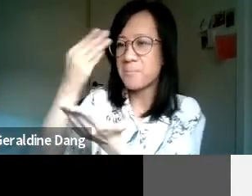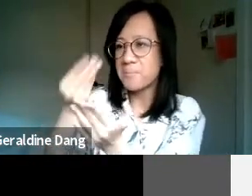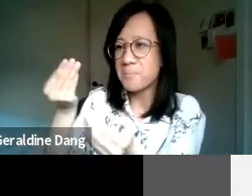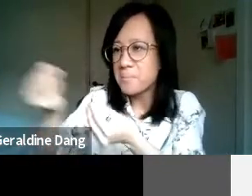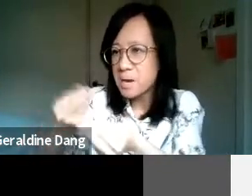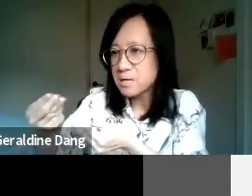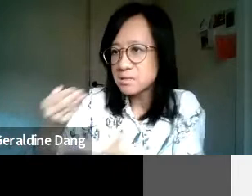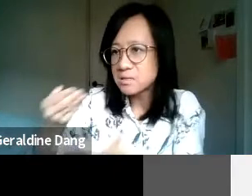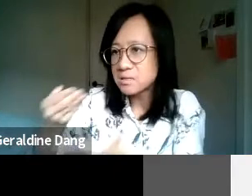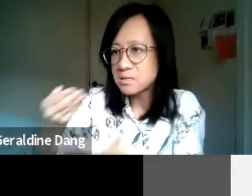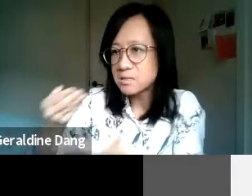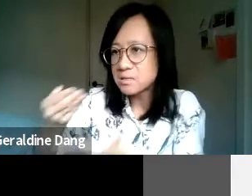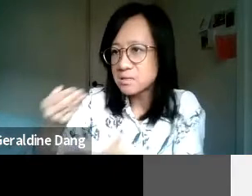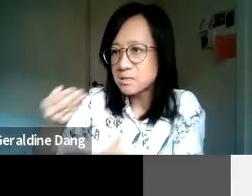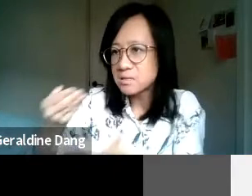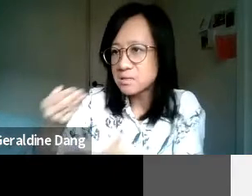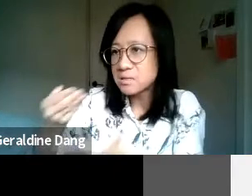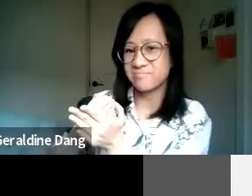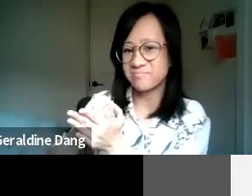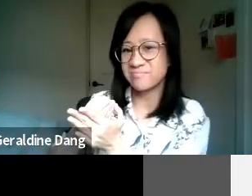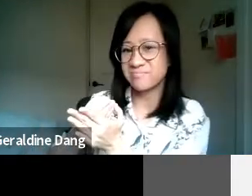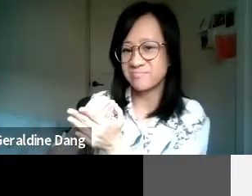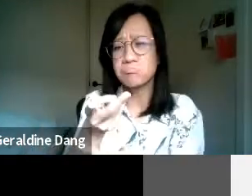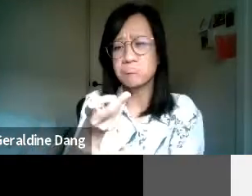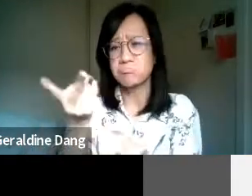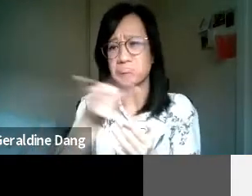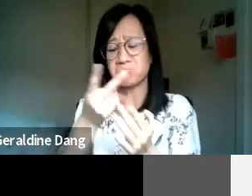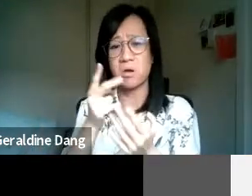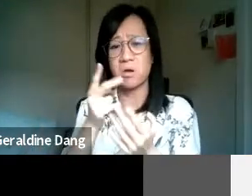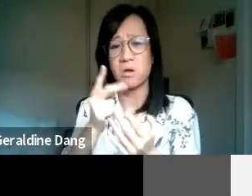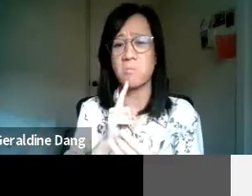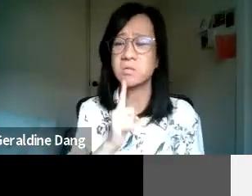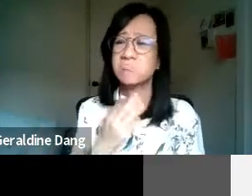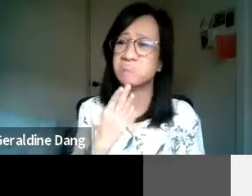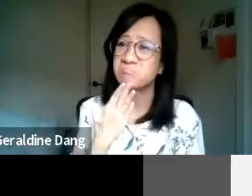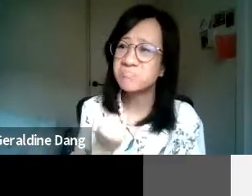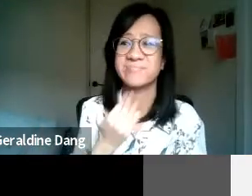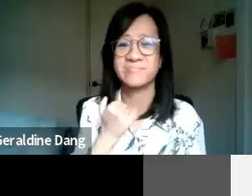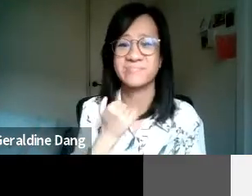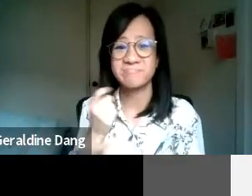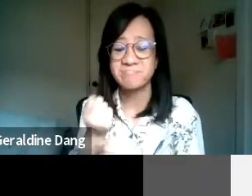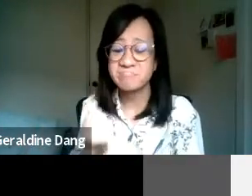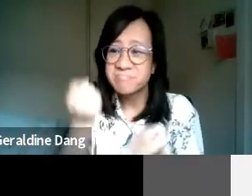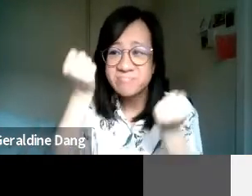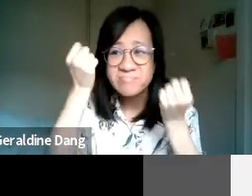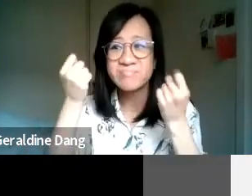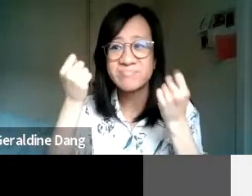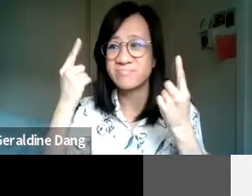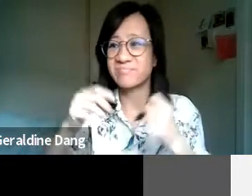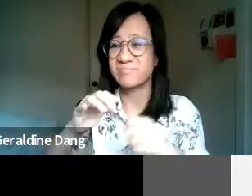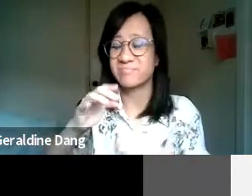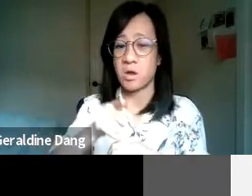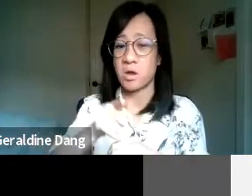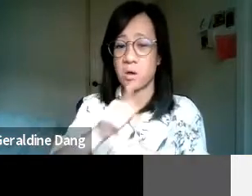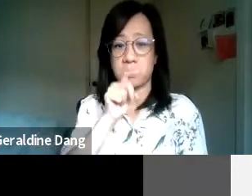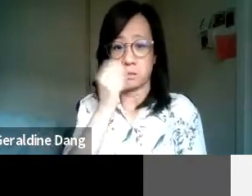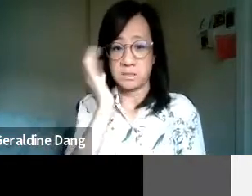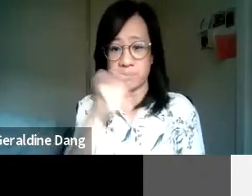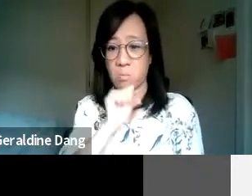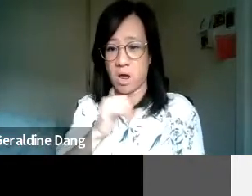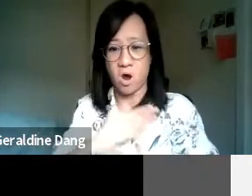She's responsible for -- and the video froze -- she's very sweet.